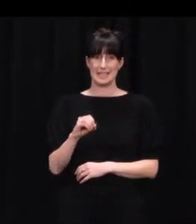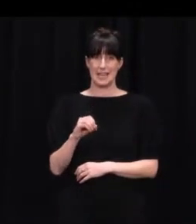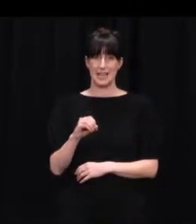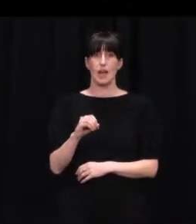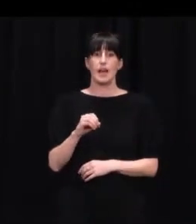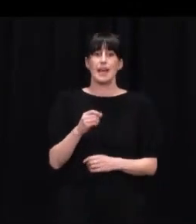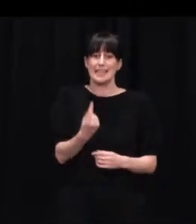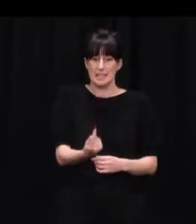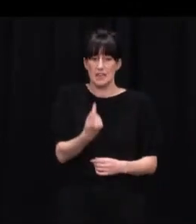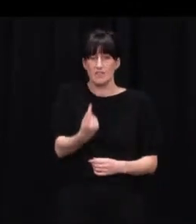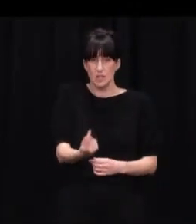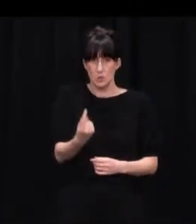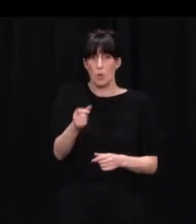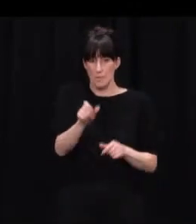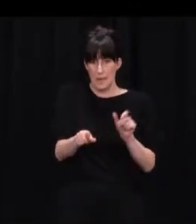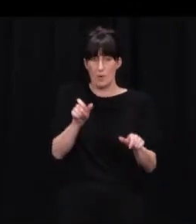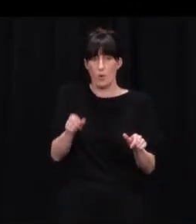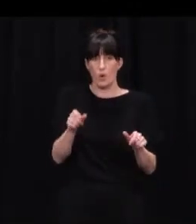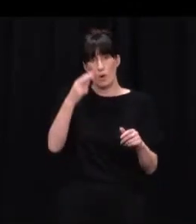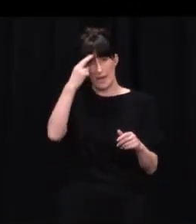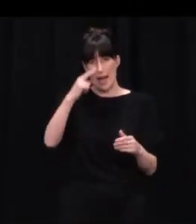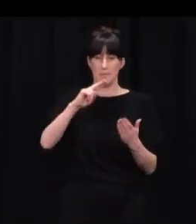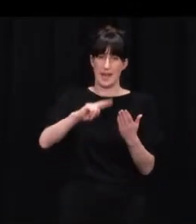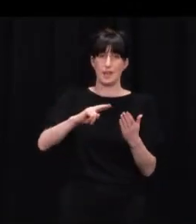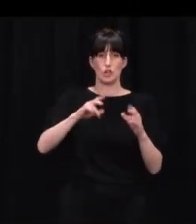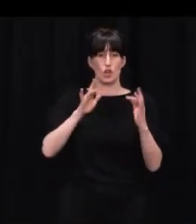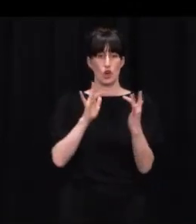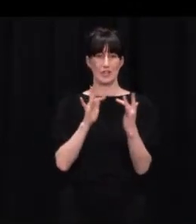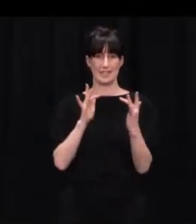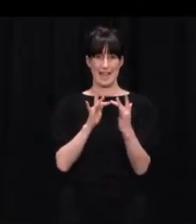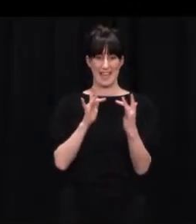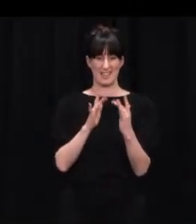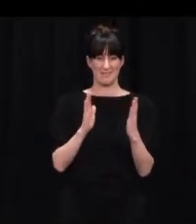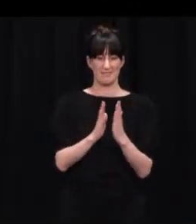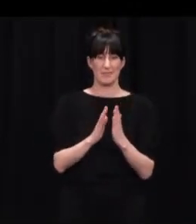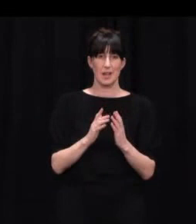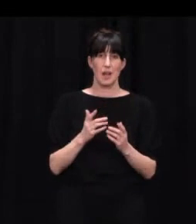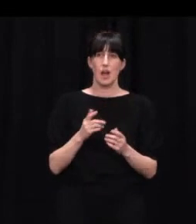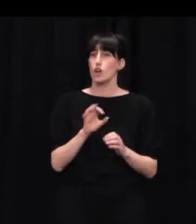isolating within the household bubble. As of this morning,